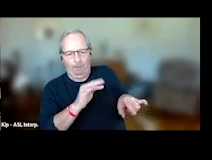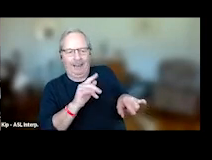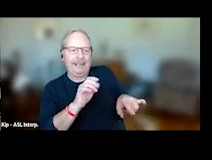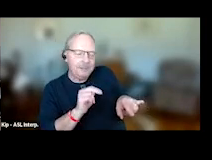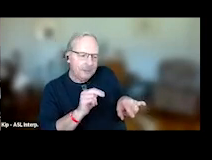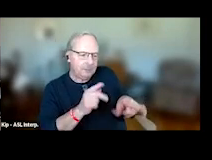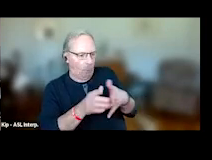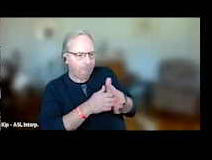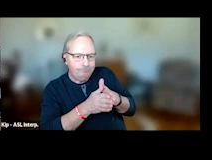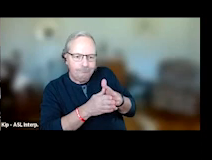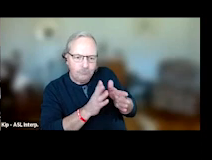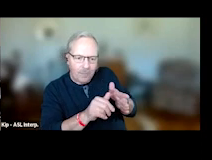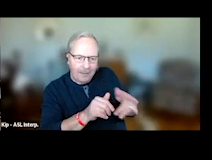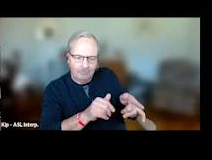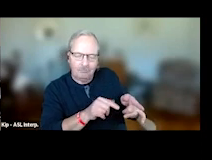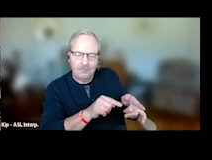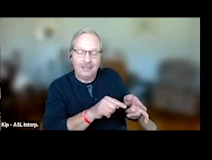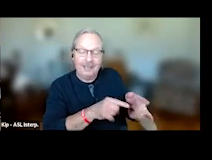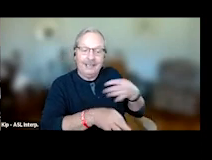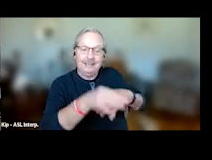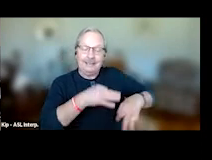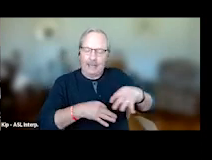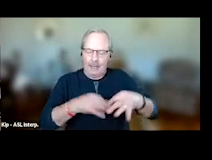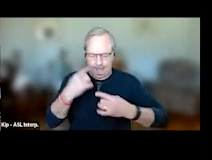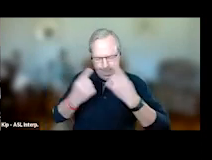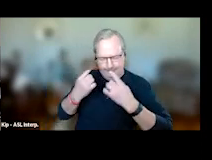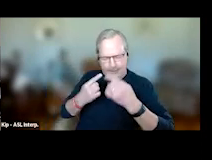we can instead consider what happened to them